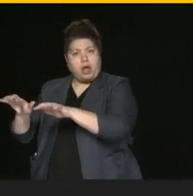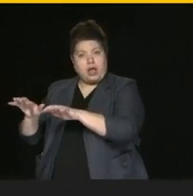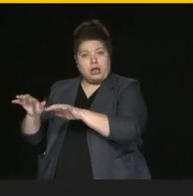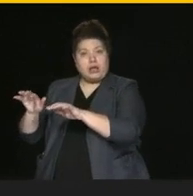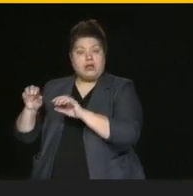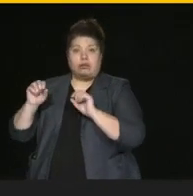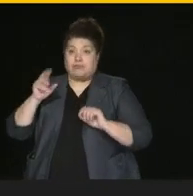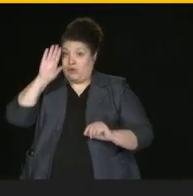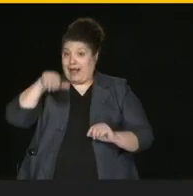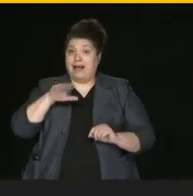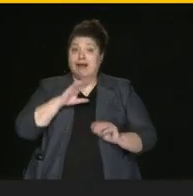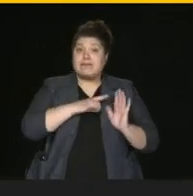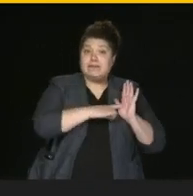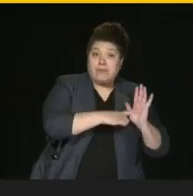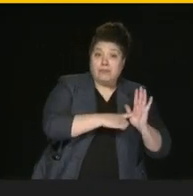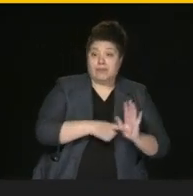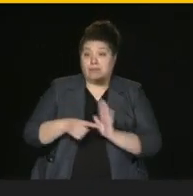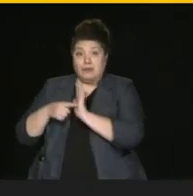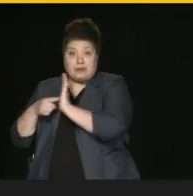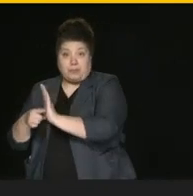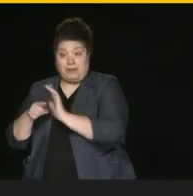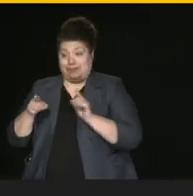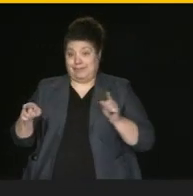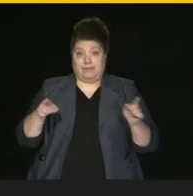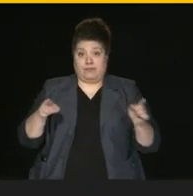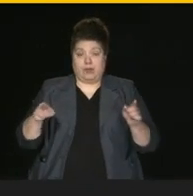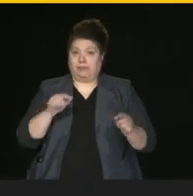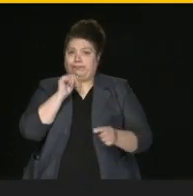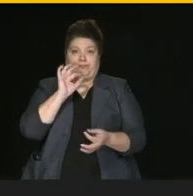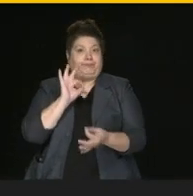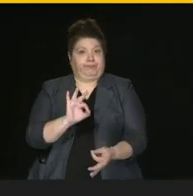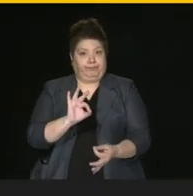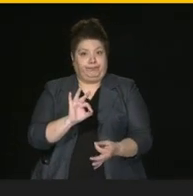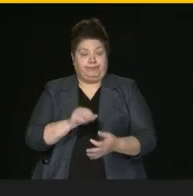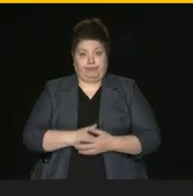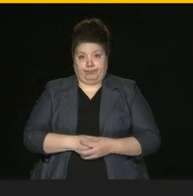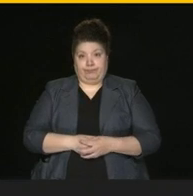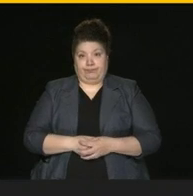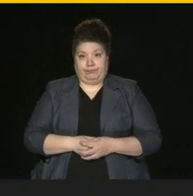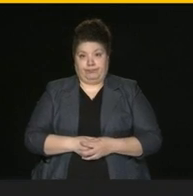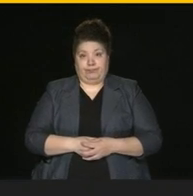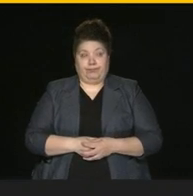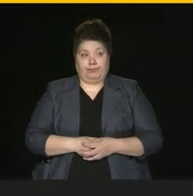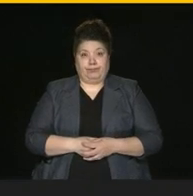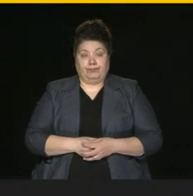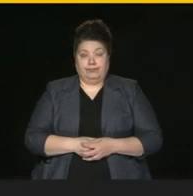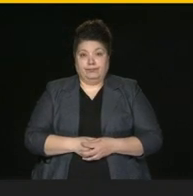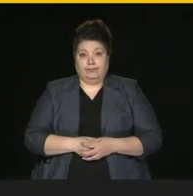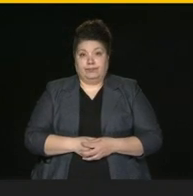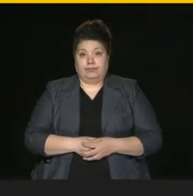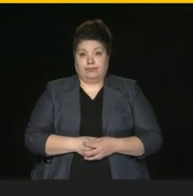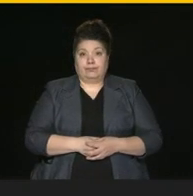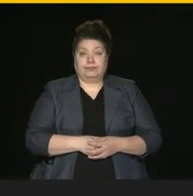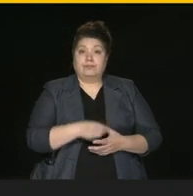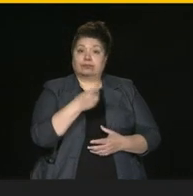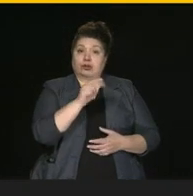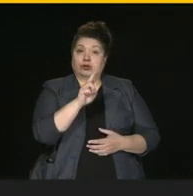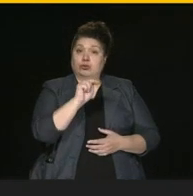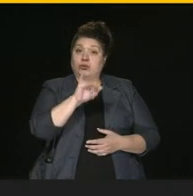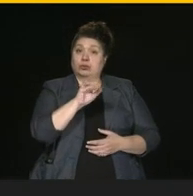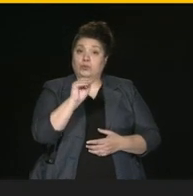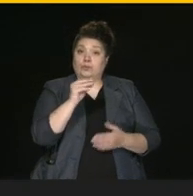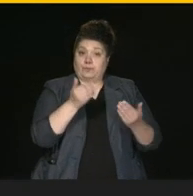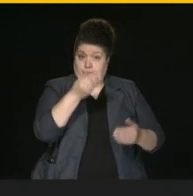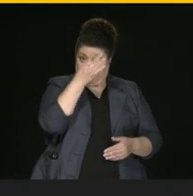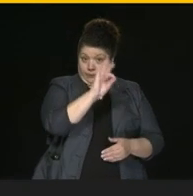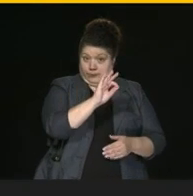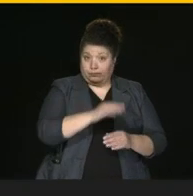RECOGNIZE THAT ALL MODELS HAVE